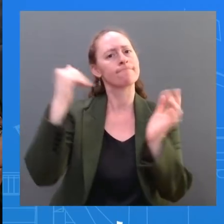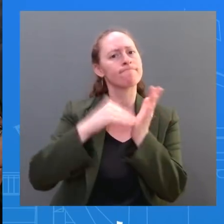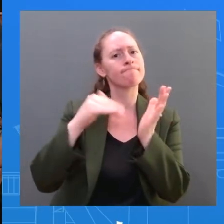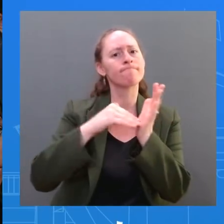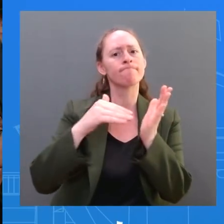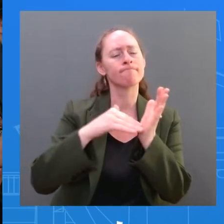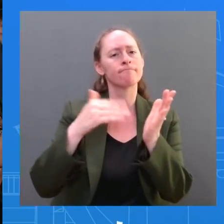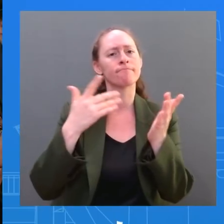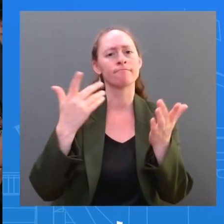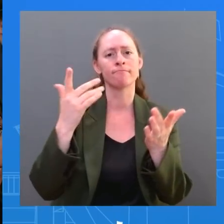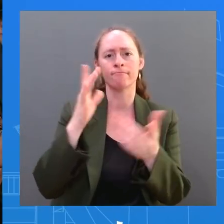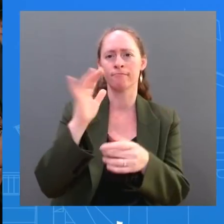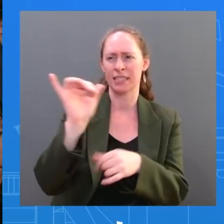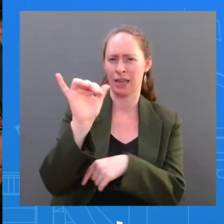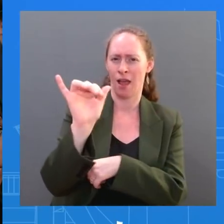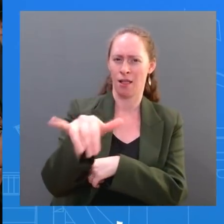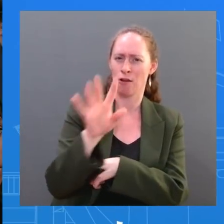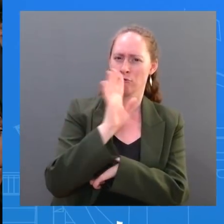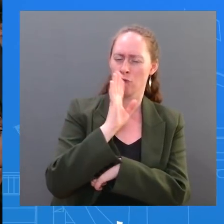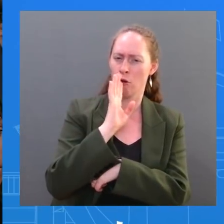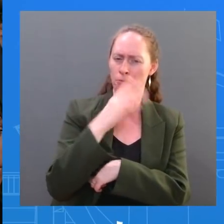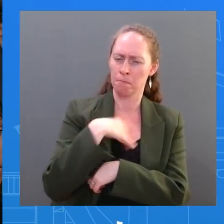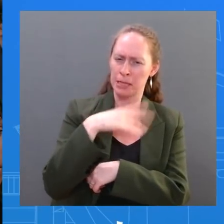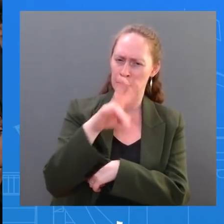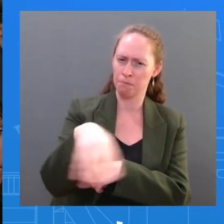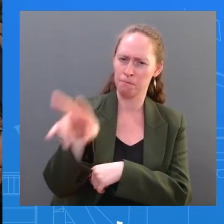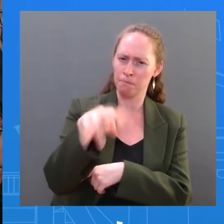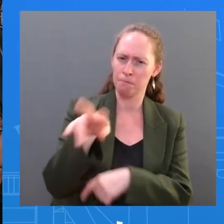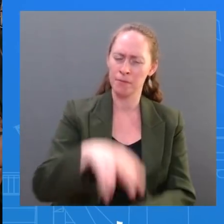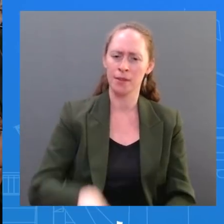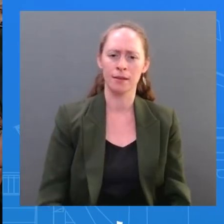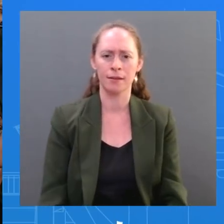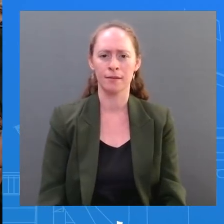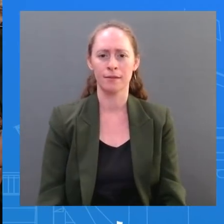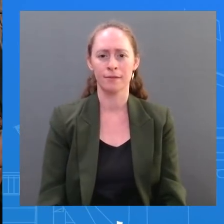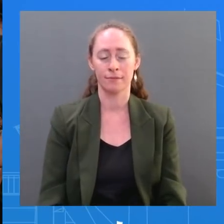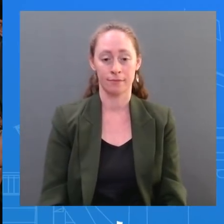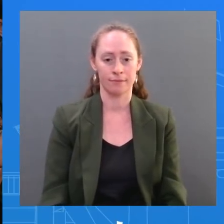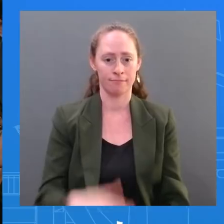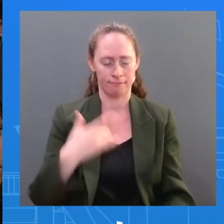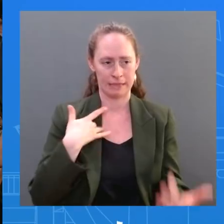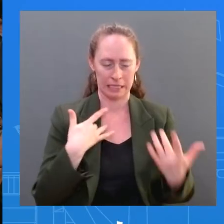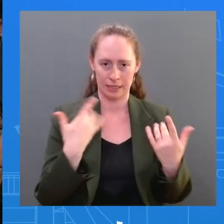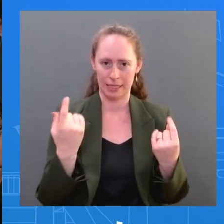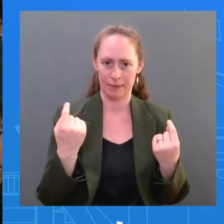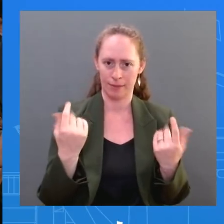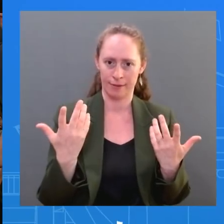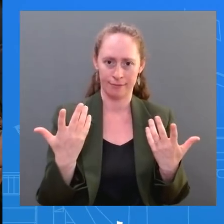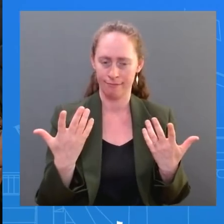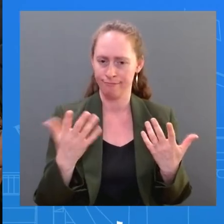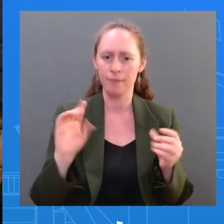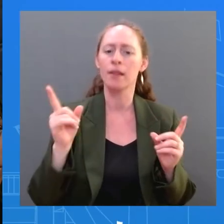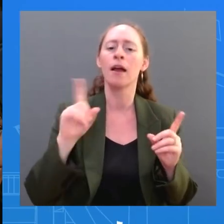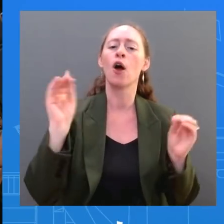their, sort of, hands are tied? I think Mr. Becerra's comment was that there is no silver bullet here. So, I mean, what is it actually going to do tomorrow?